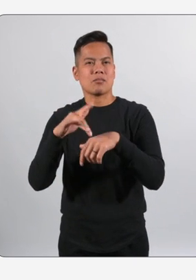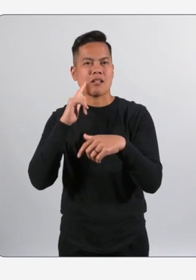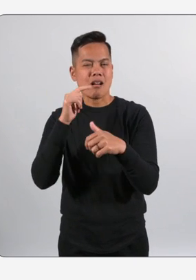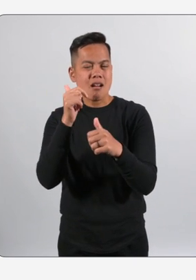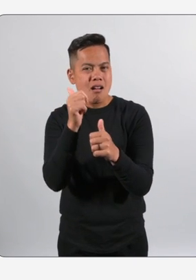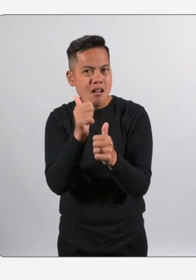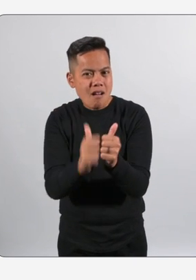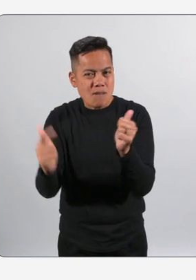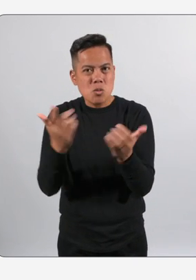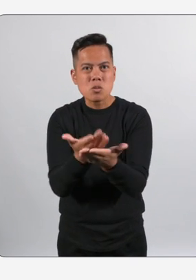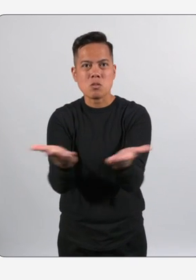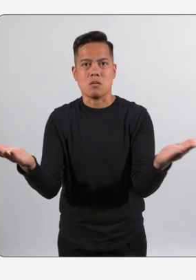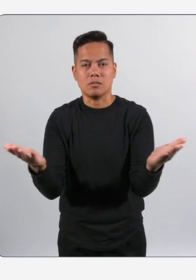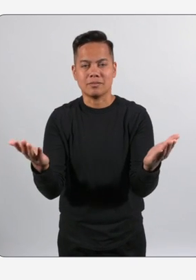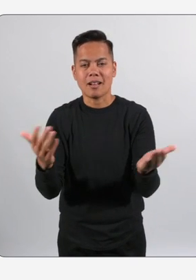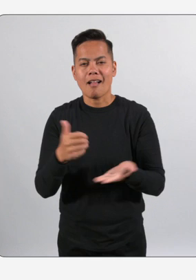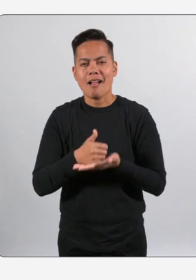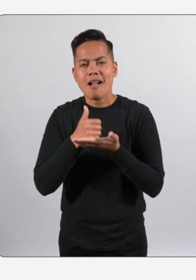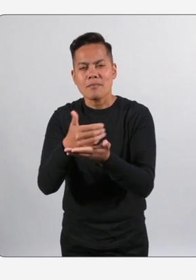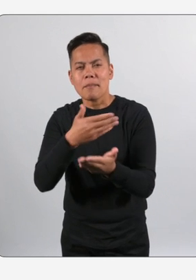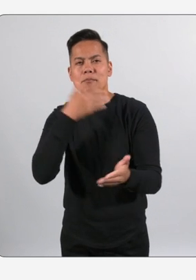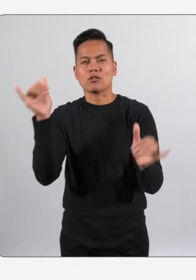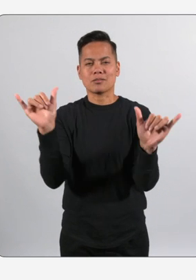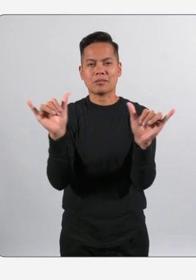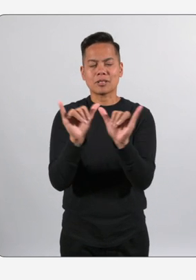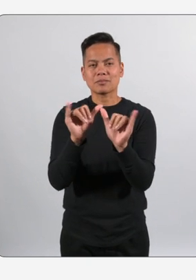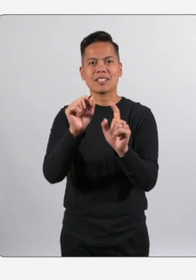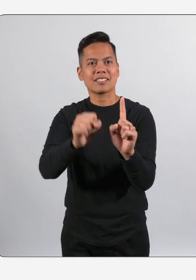everyone, and helps you better measure your impact, in a